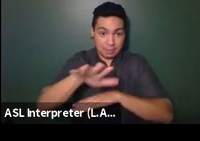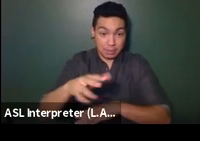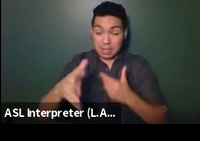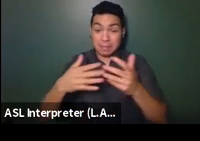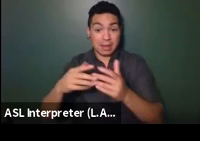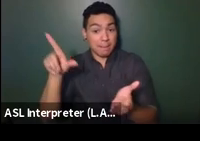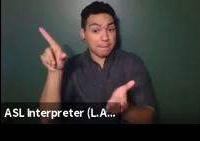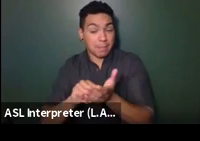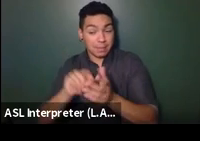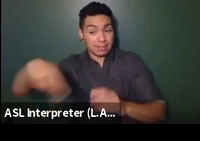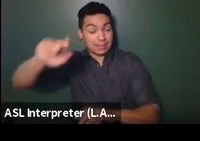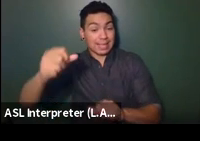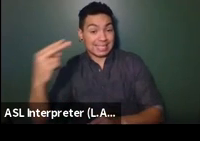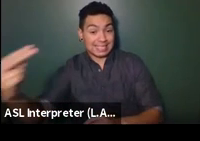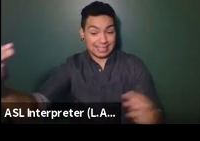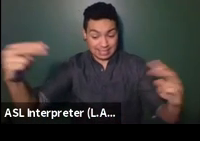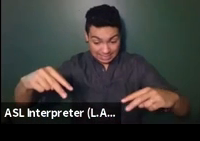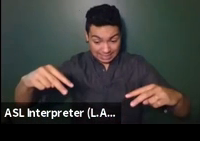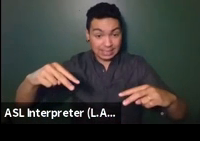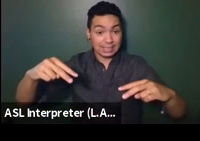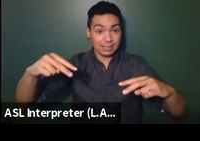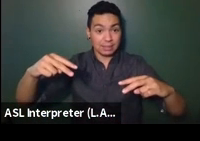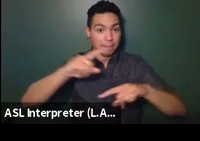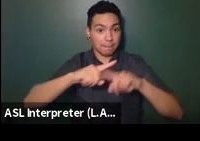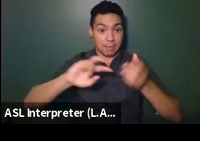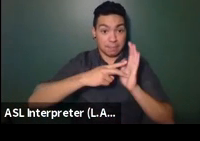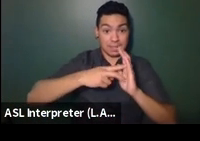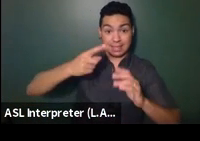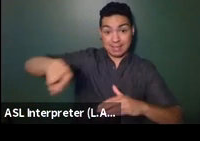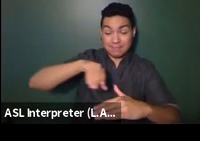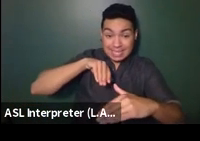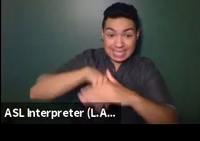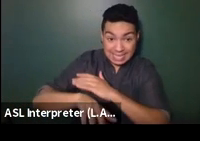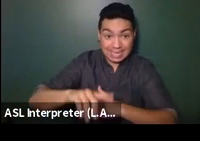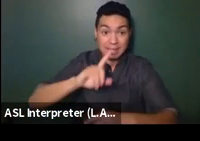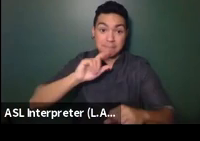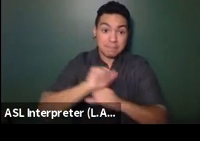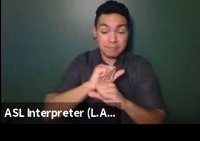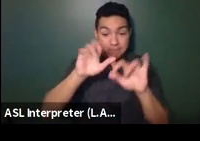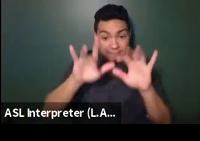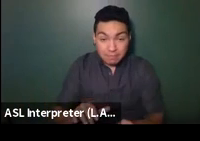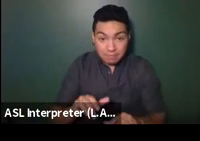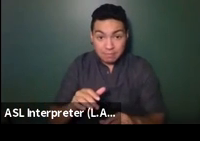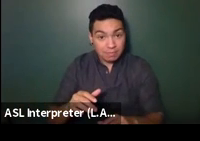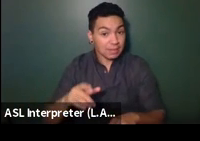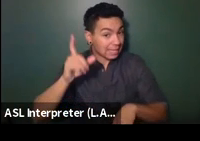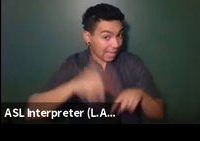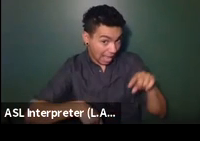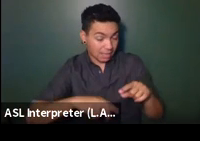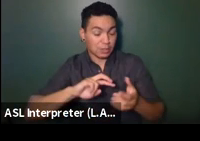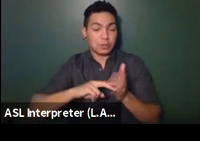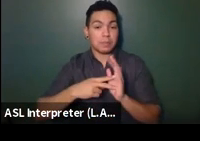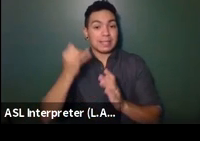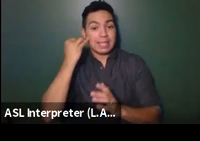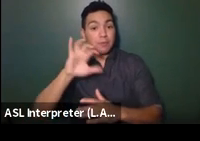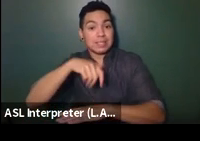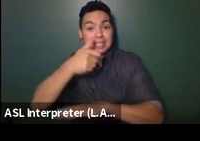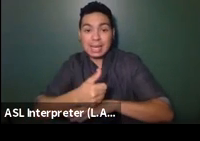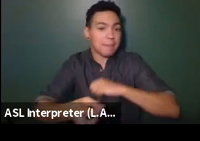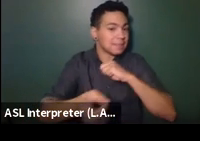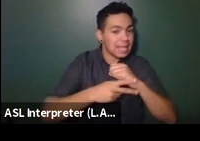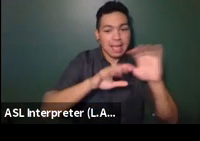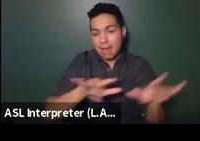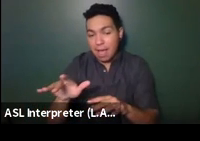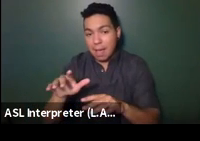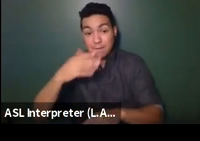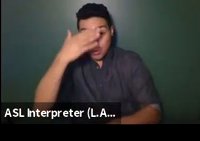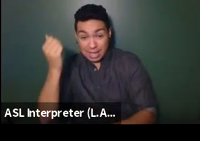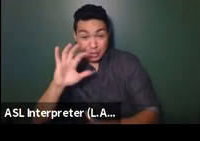ESD 189 - Amy Colburn: Um, students won't be able to actually go in. So even right now at the top you can see at the top of my screen it says submissions disabled. So even if I've saved this I think I'm all ready to go. I still need to go to